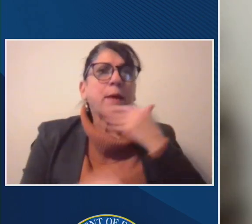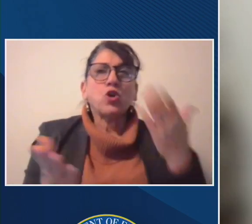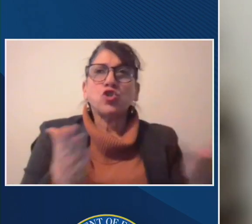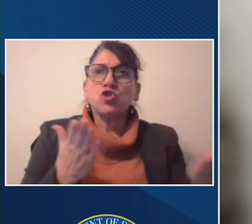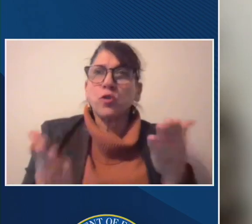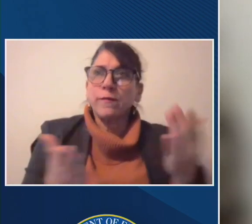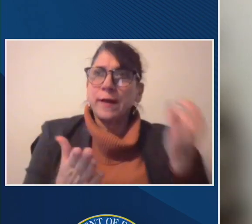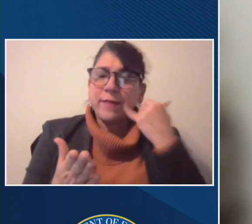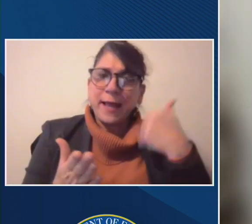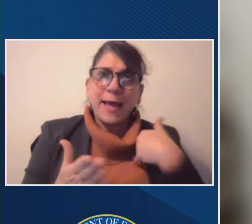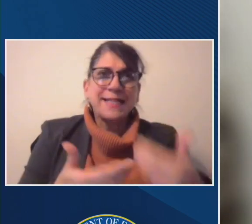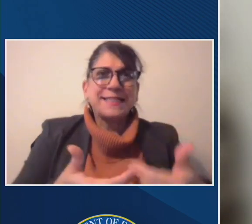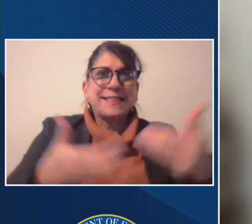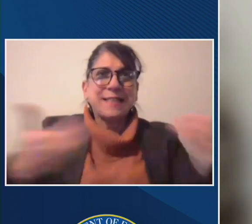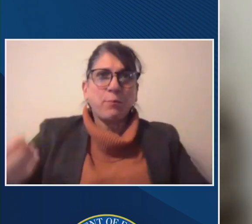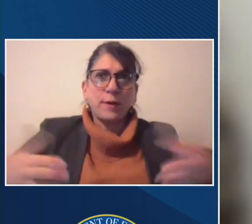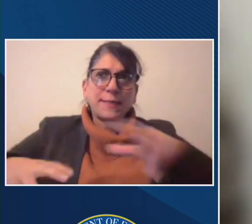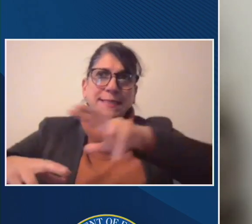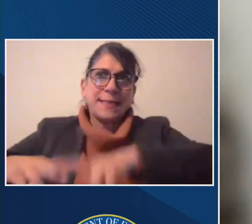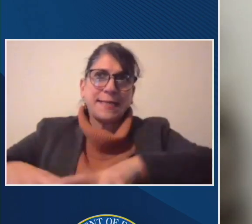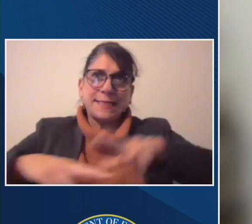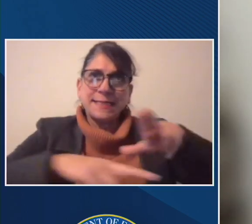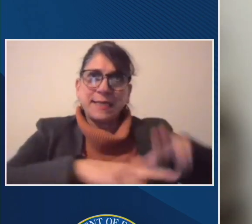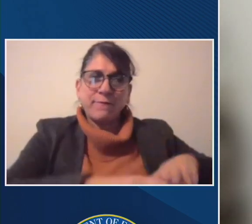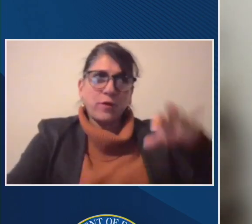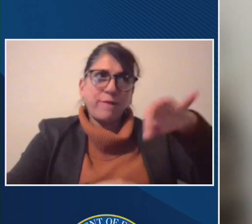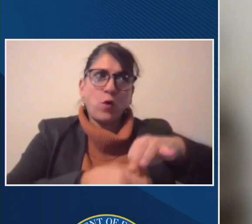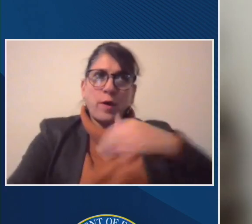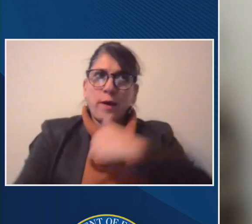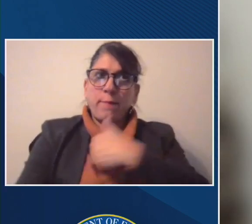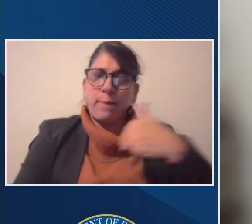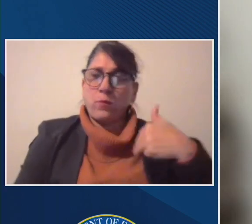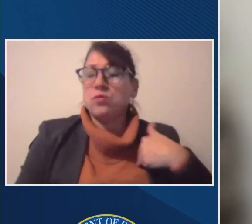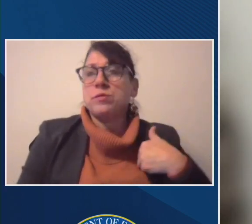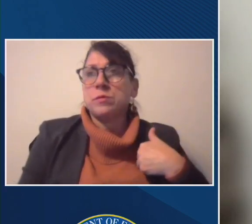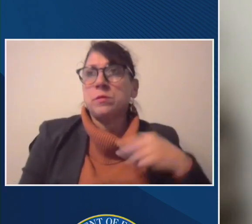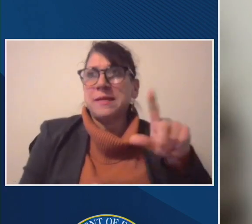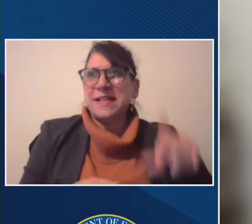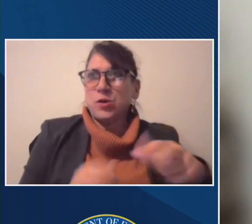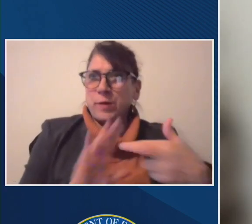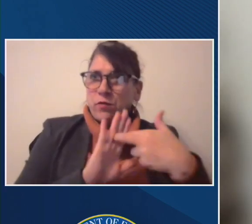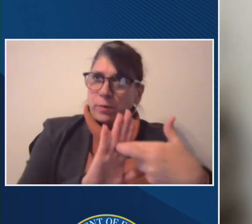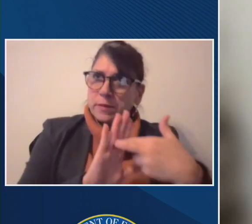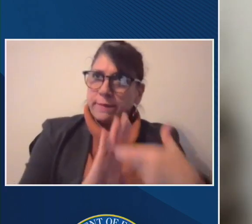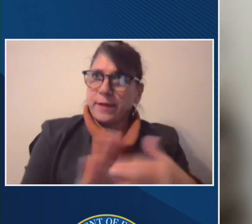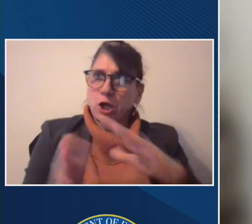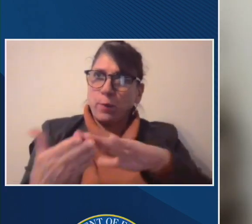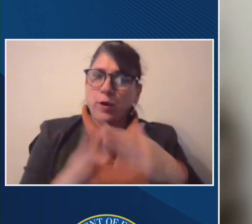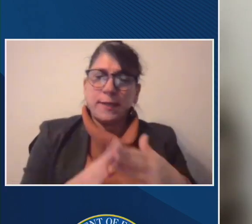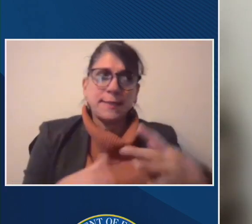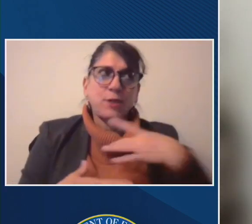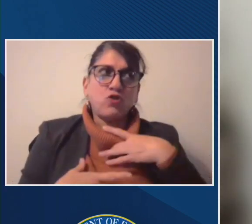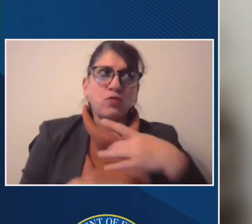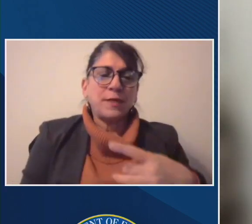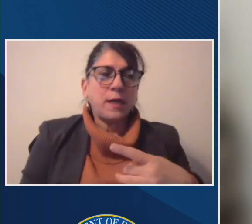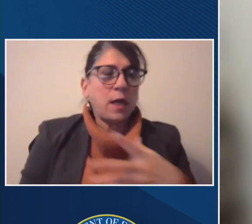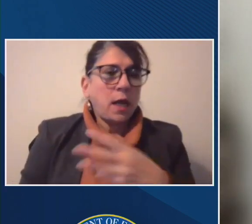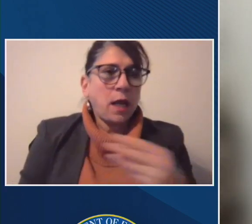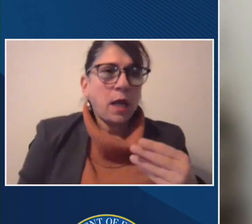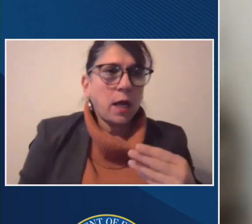separate seats and the voting members to be able to represent each community's interests. I think, particularly, you know, as we're discussing fundamental